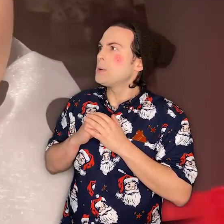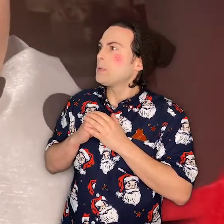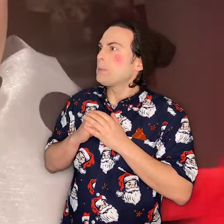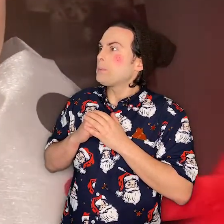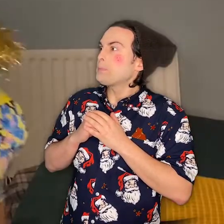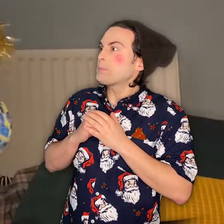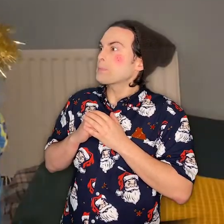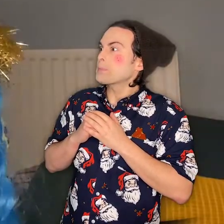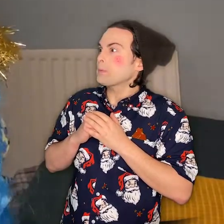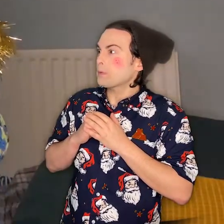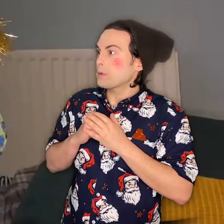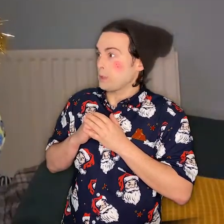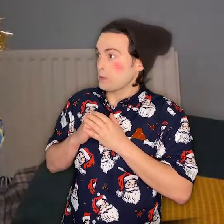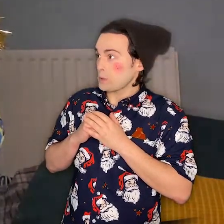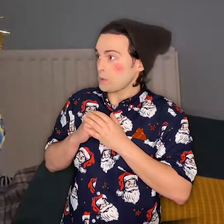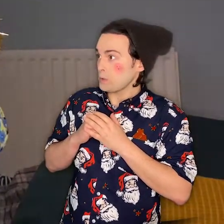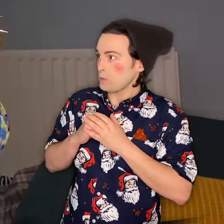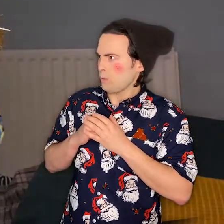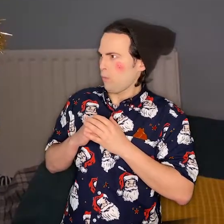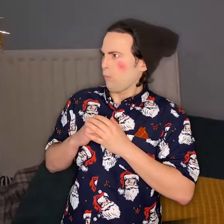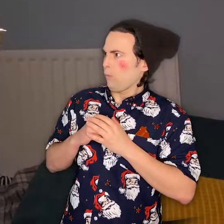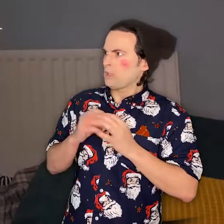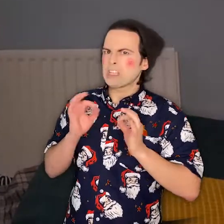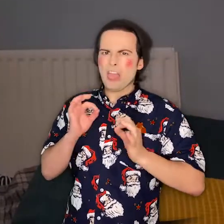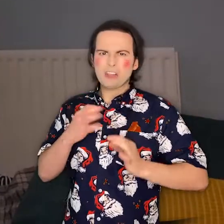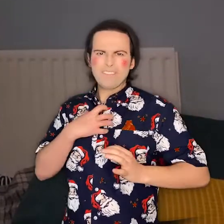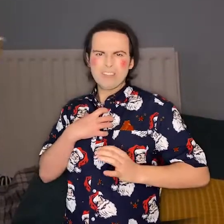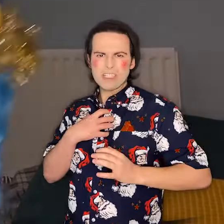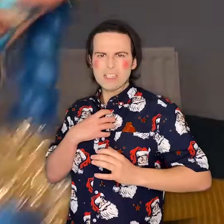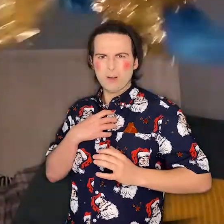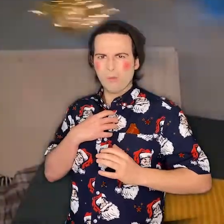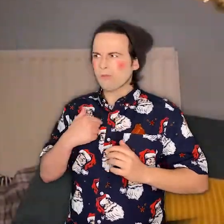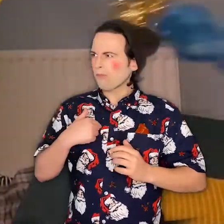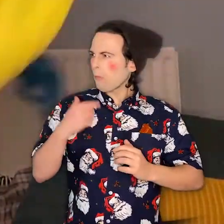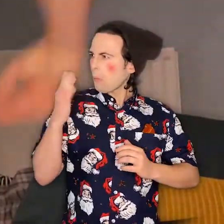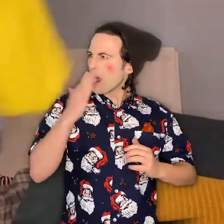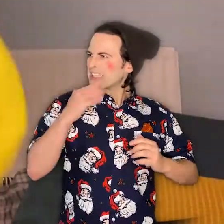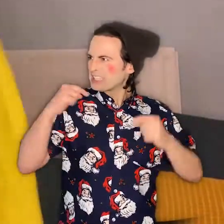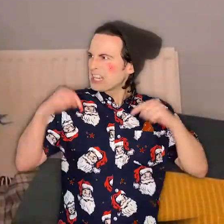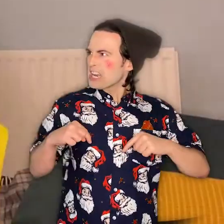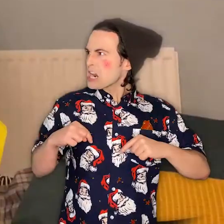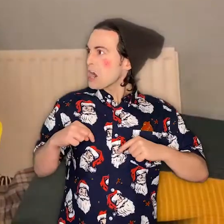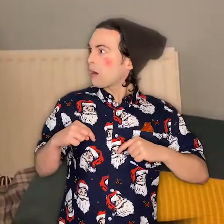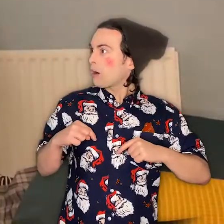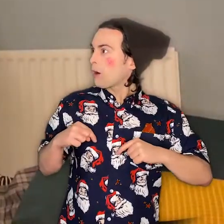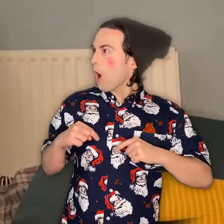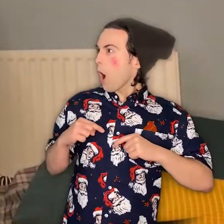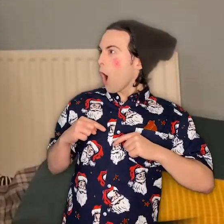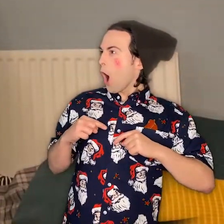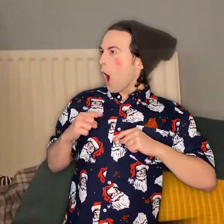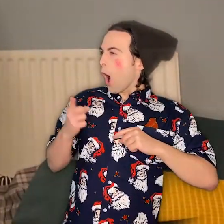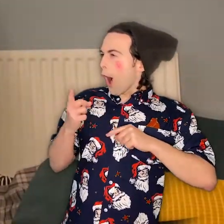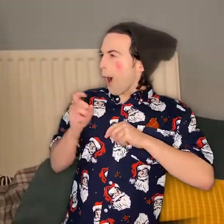Wind - Nothing to fear, Wind is here! (Loud Fart)